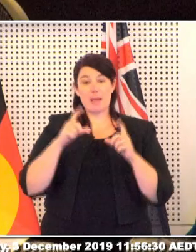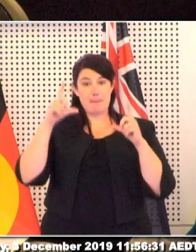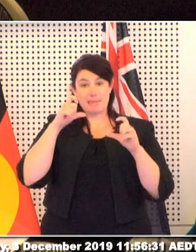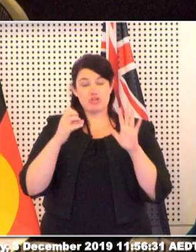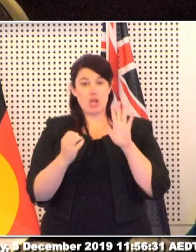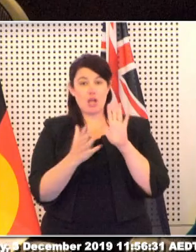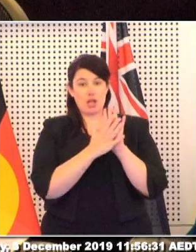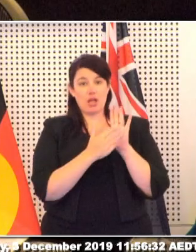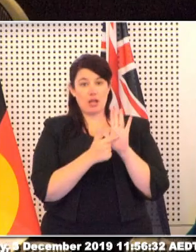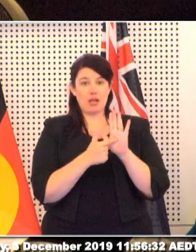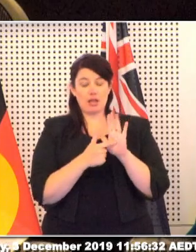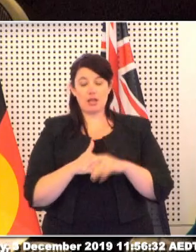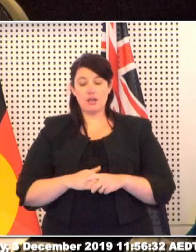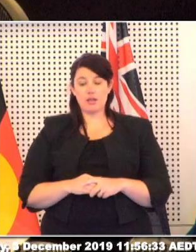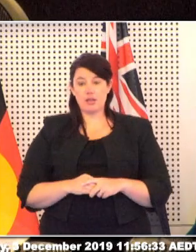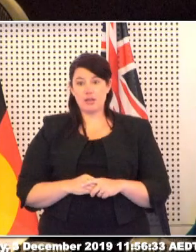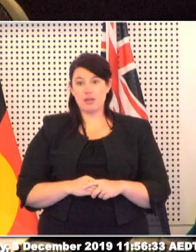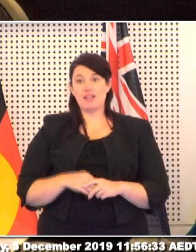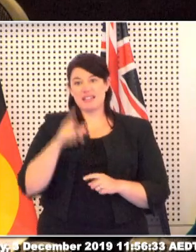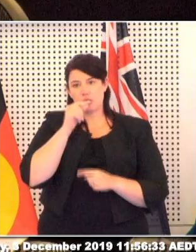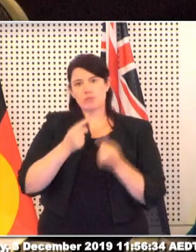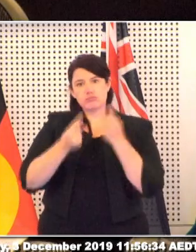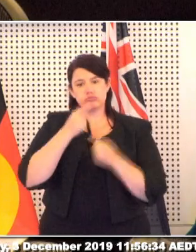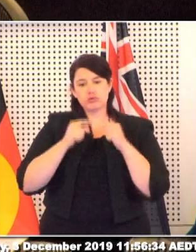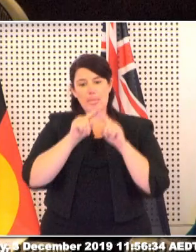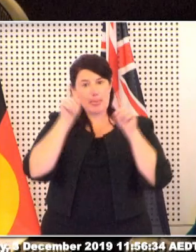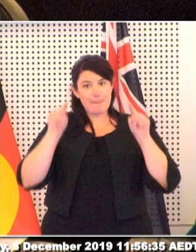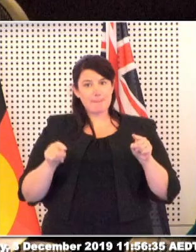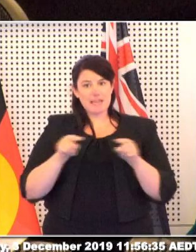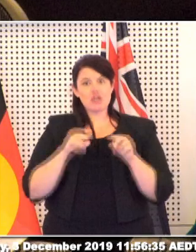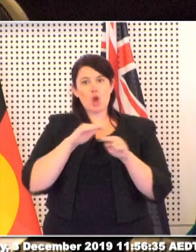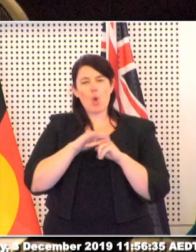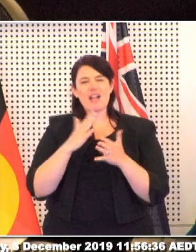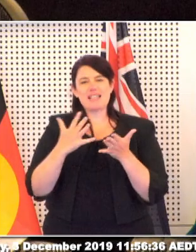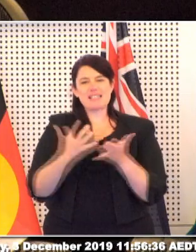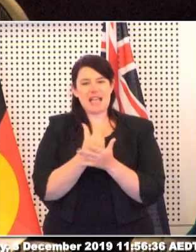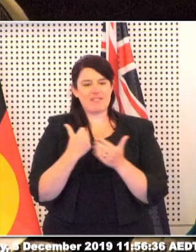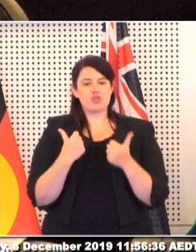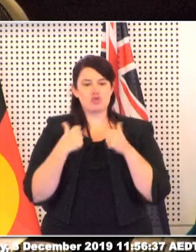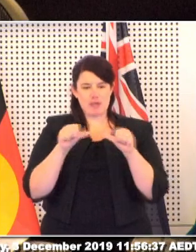Can you tell the Commission what that image depicts about those safety strategies that you’re speaking about?